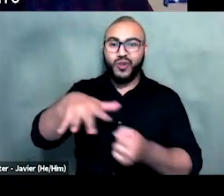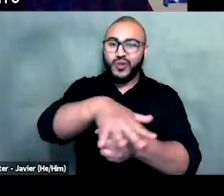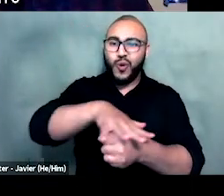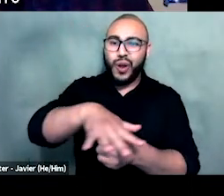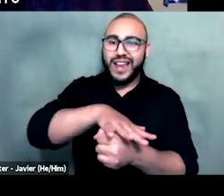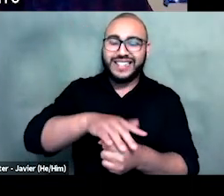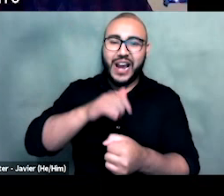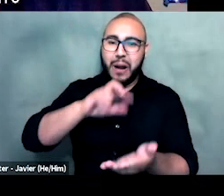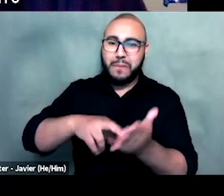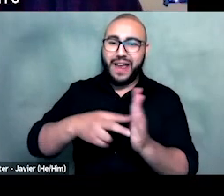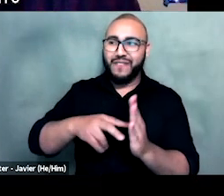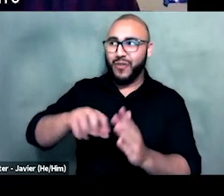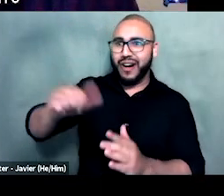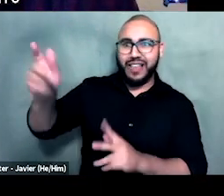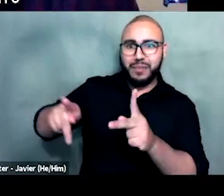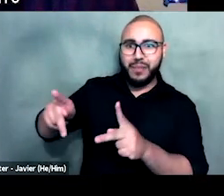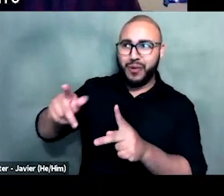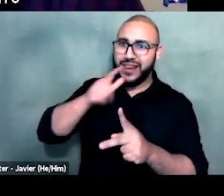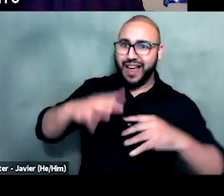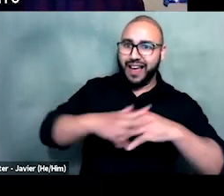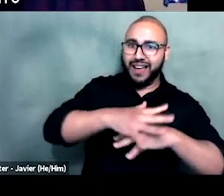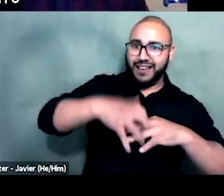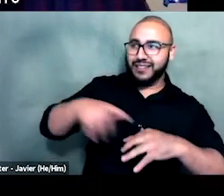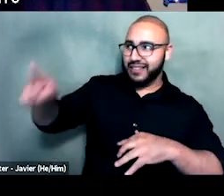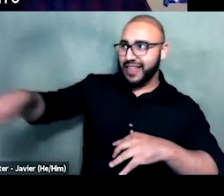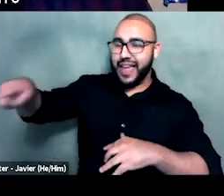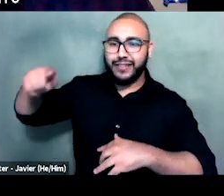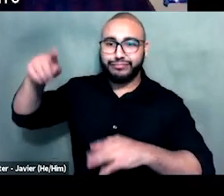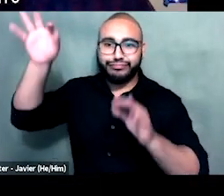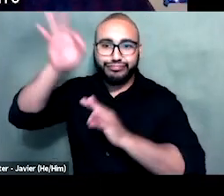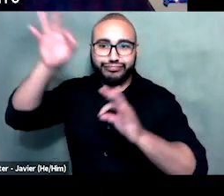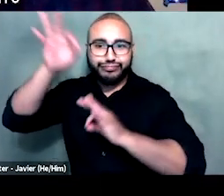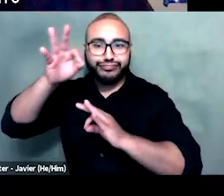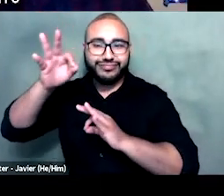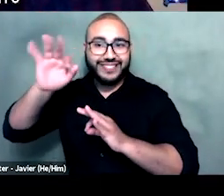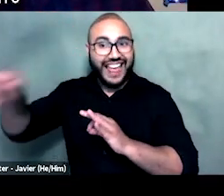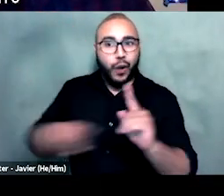meant for outsiders to really know anything about. And so especially like in the